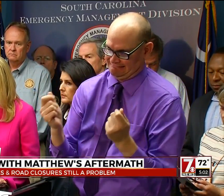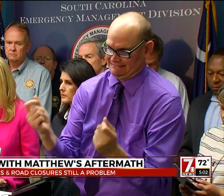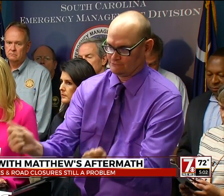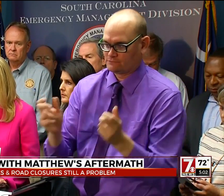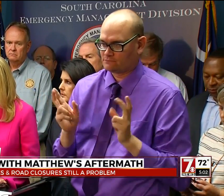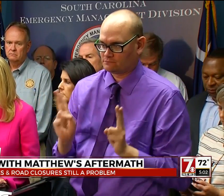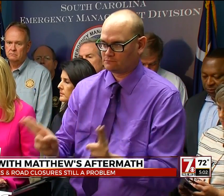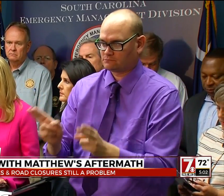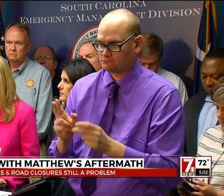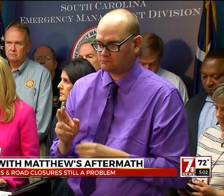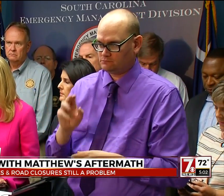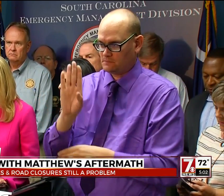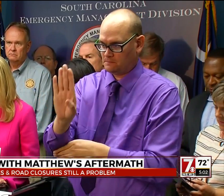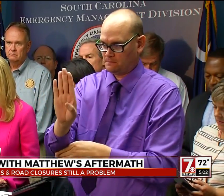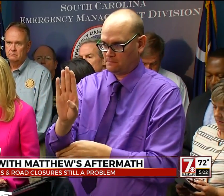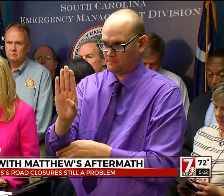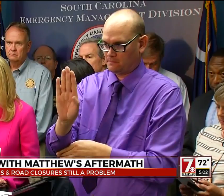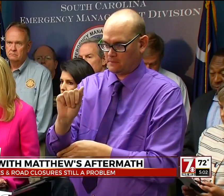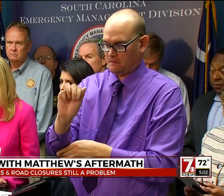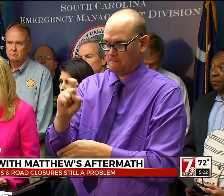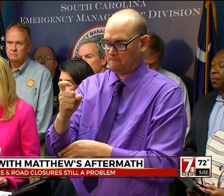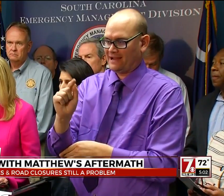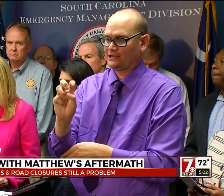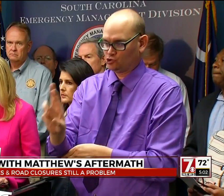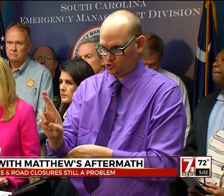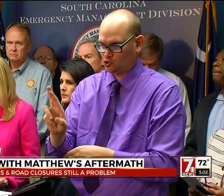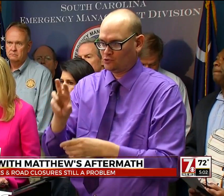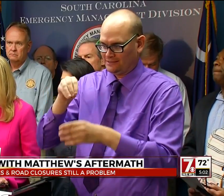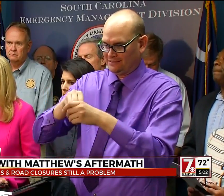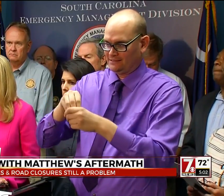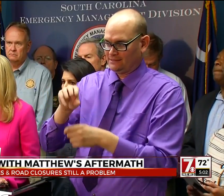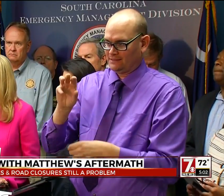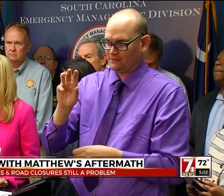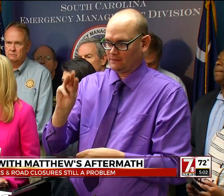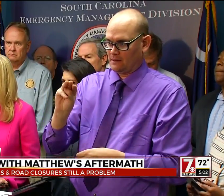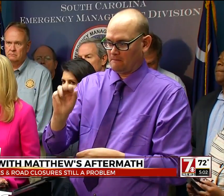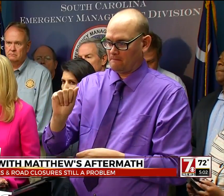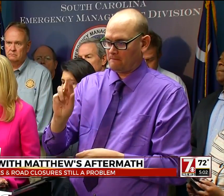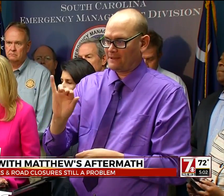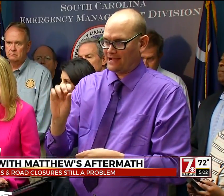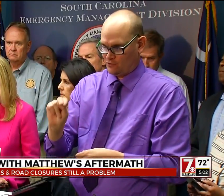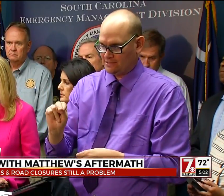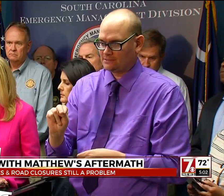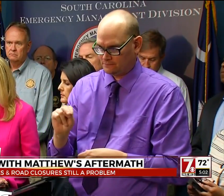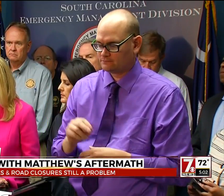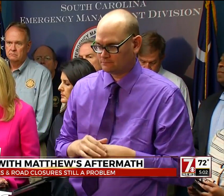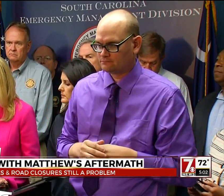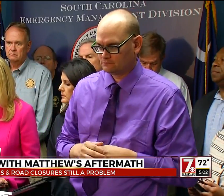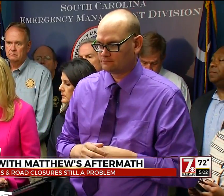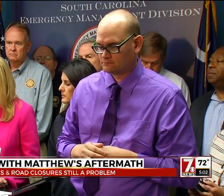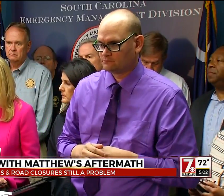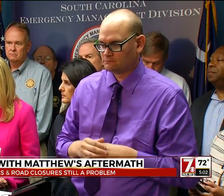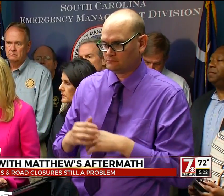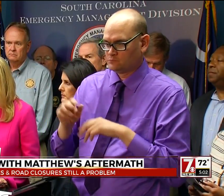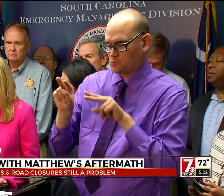FAILURE THAT WE HAVE CREWS ON SITE FOR AND WORKING WITH LOCAL